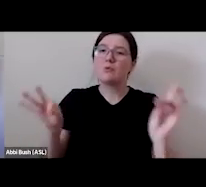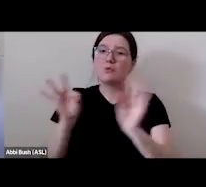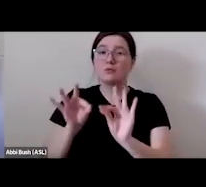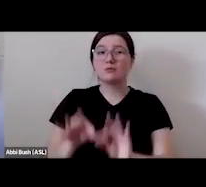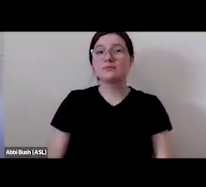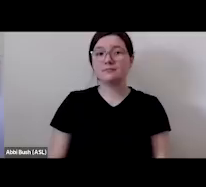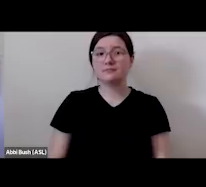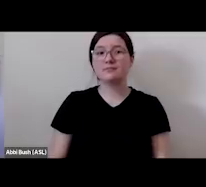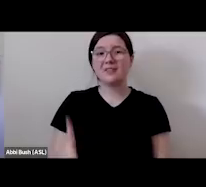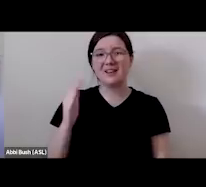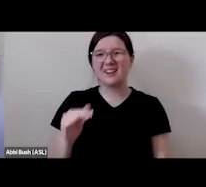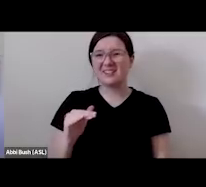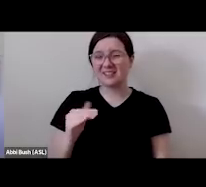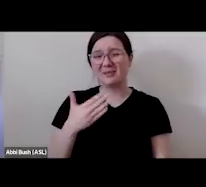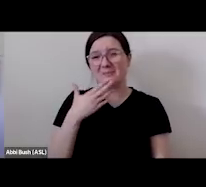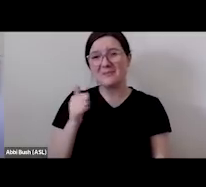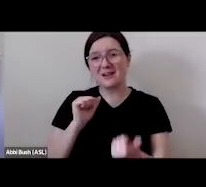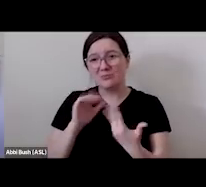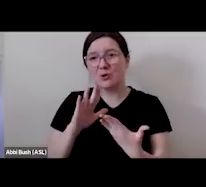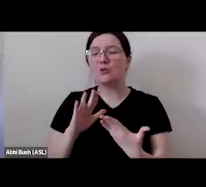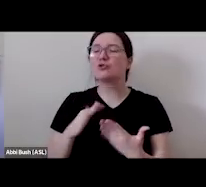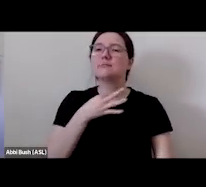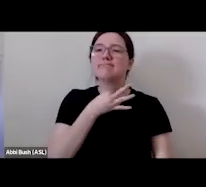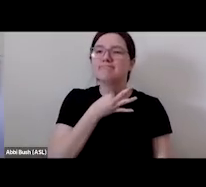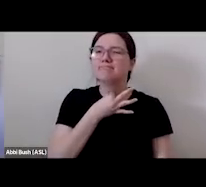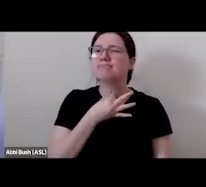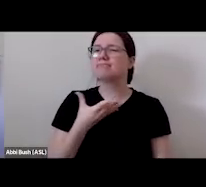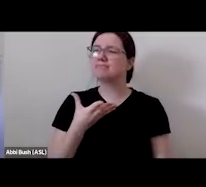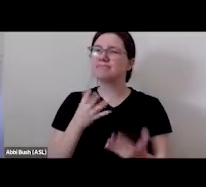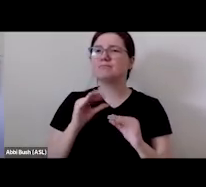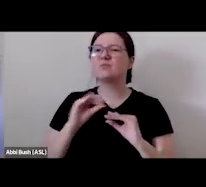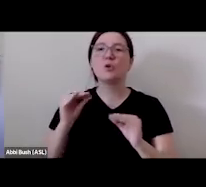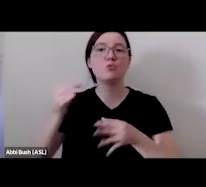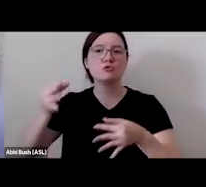and a non-judgmental approach. There is so much shame